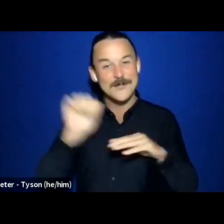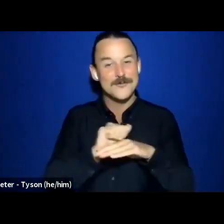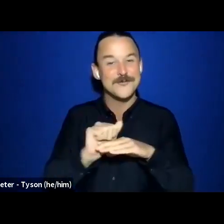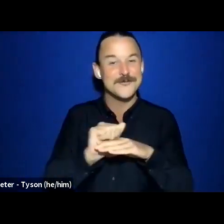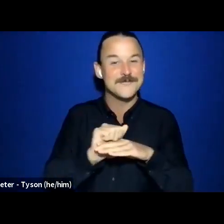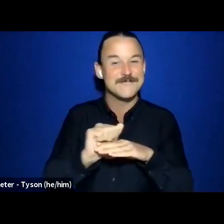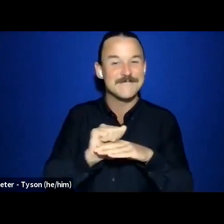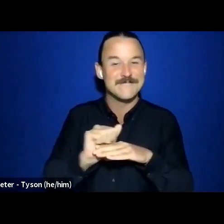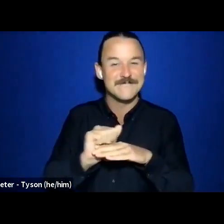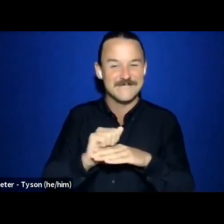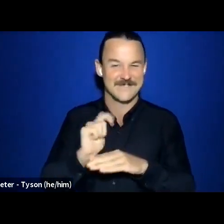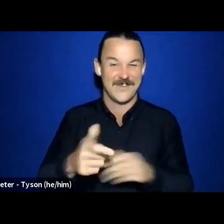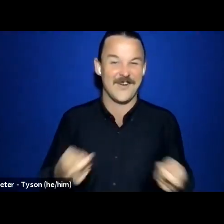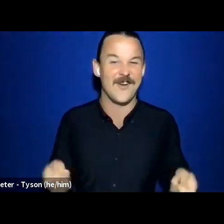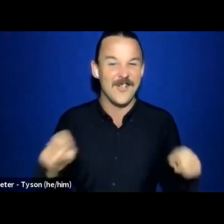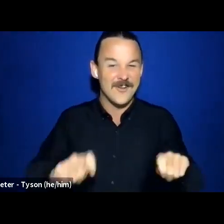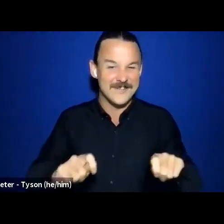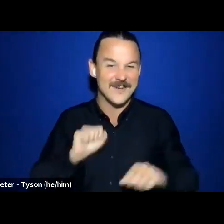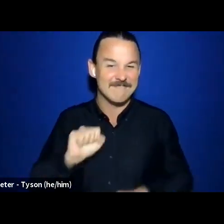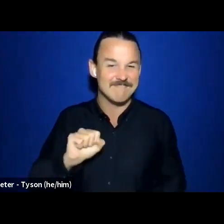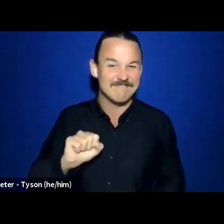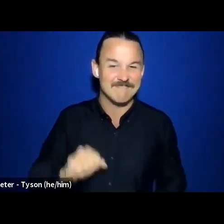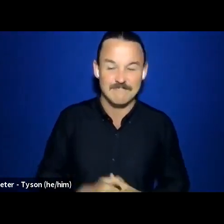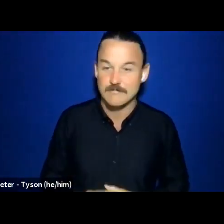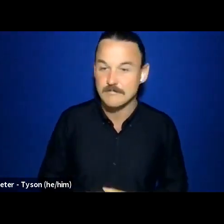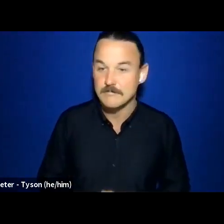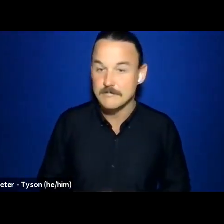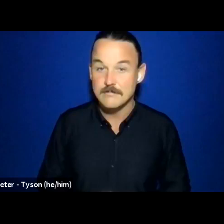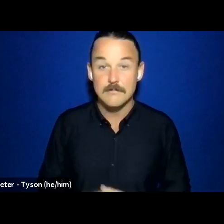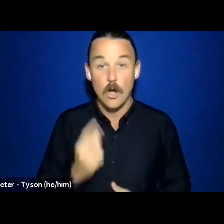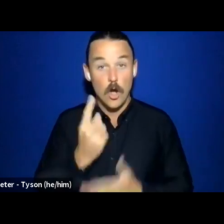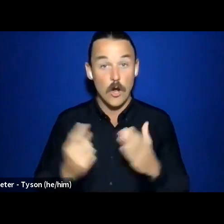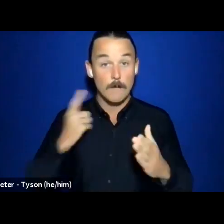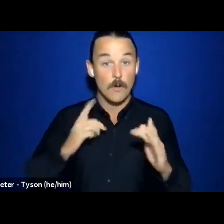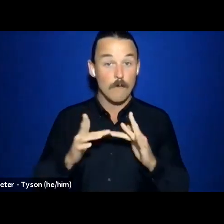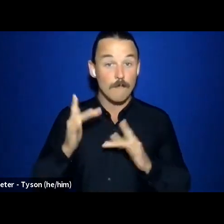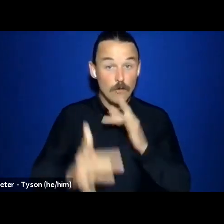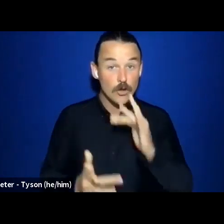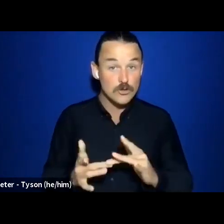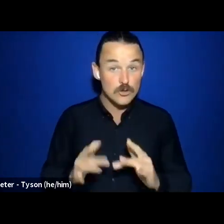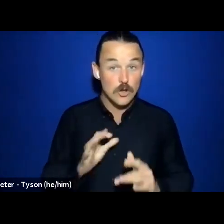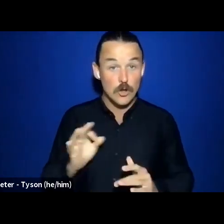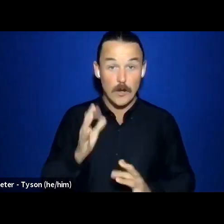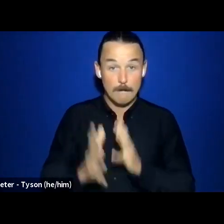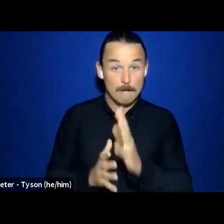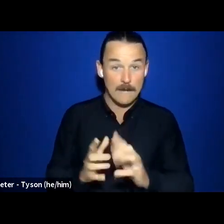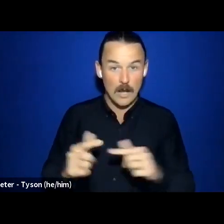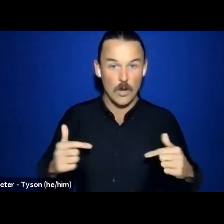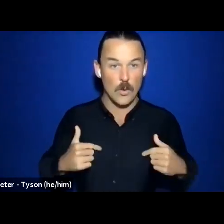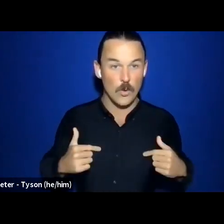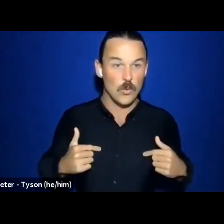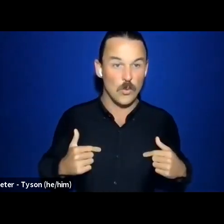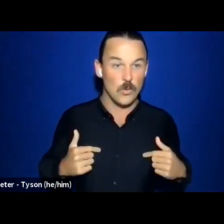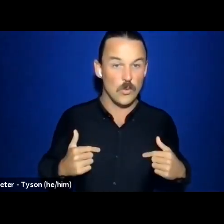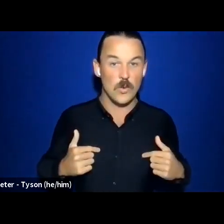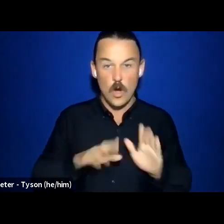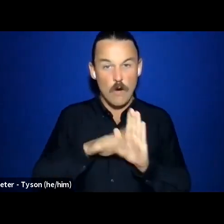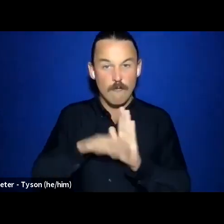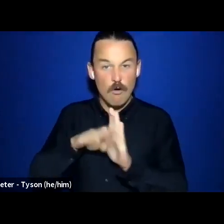down below. Just keeping that look to help. spirit alive. Just because we virtual don't think that means we've compromised on any aspect of